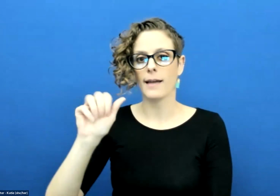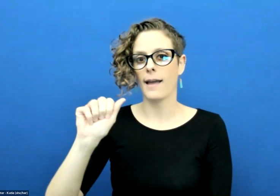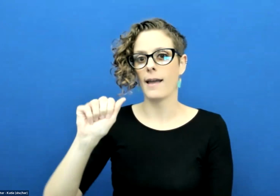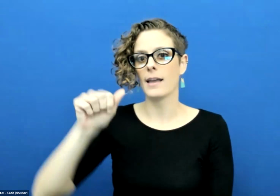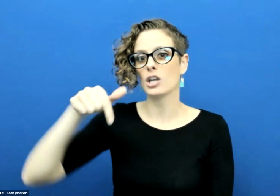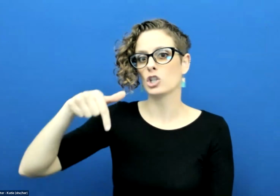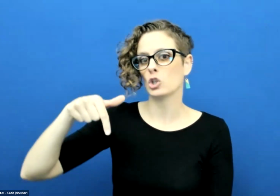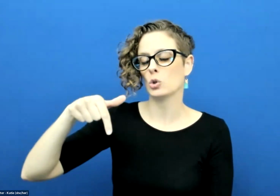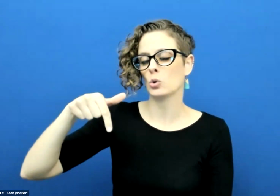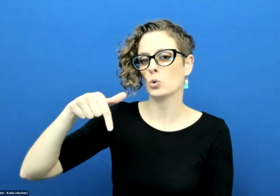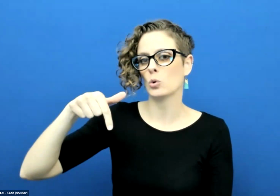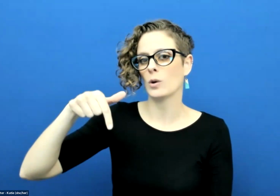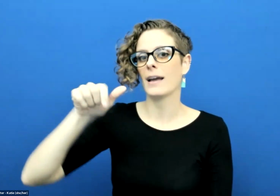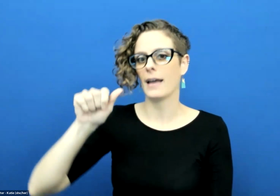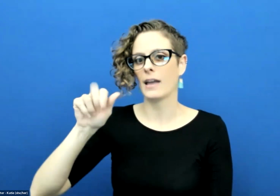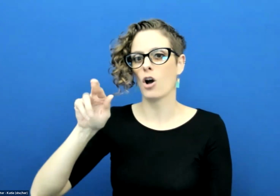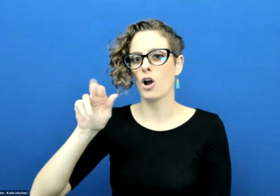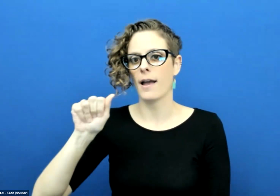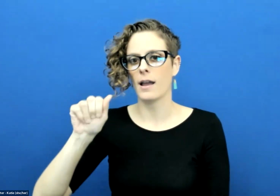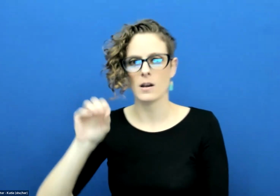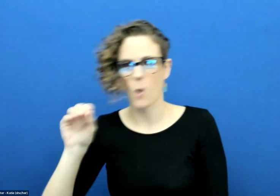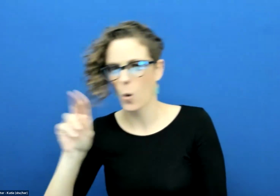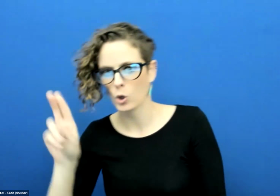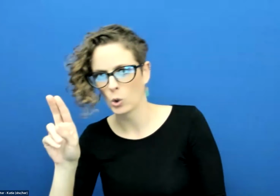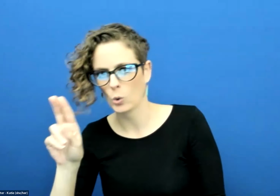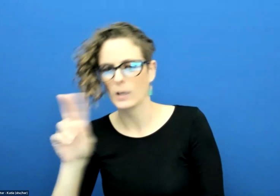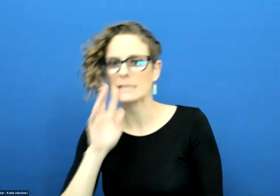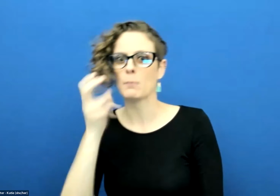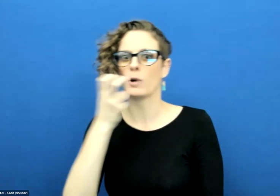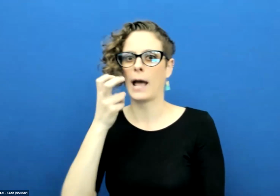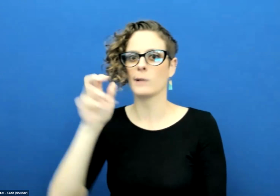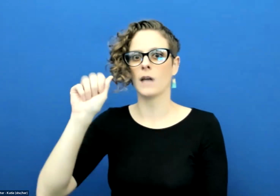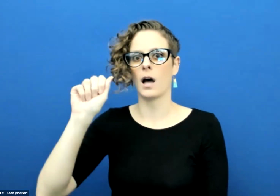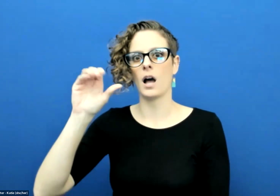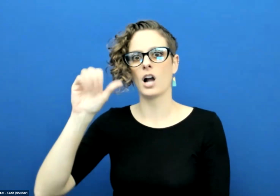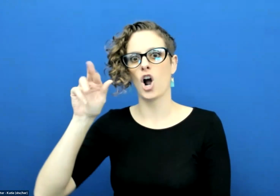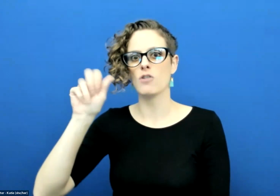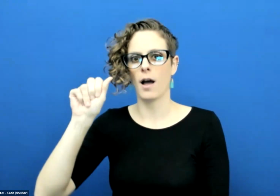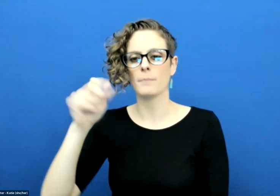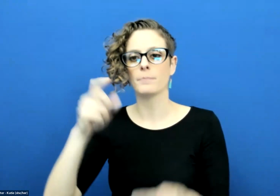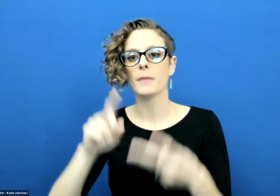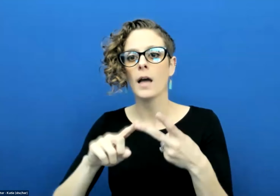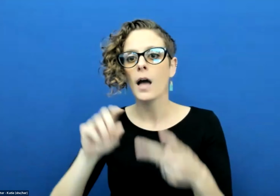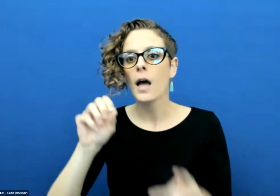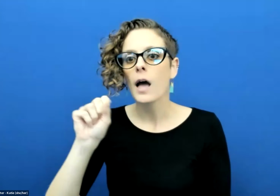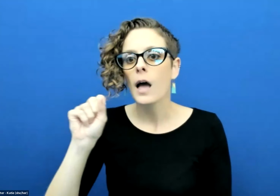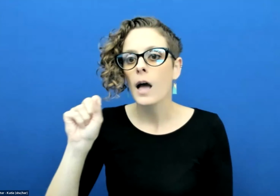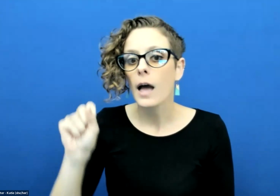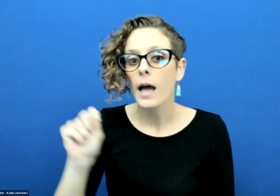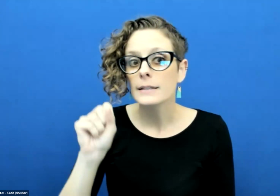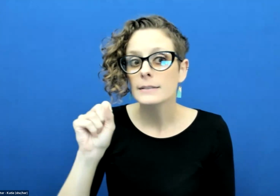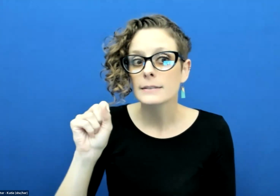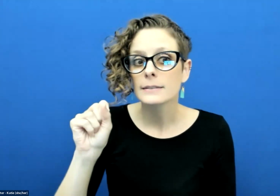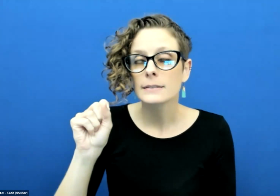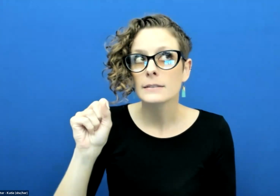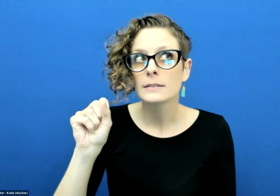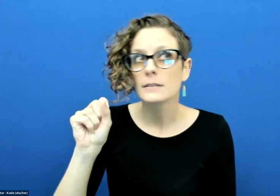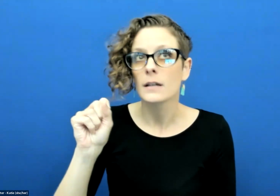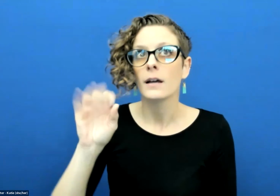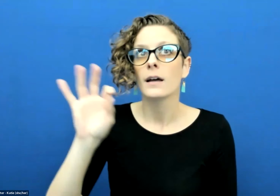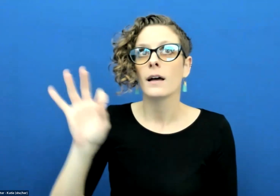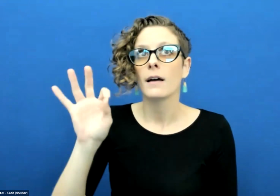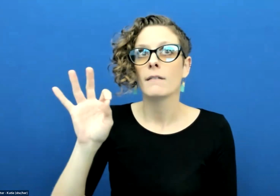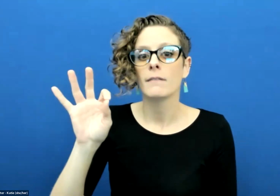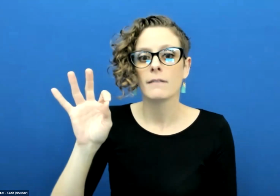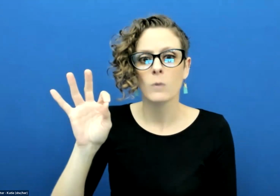so it's a q a r a they pronounce it acara and it's fp2 is a product foxtrot Papa two um I'm